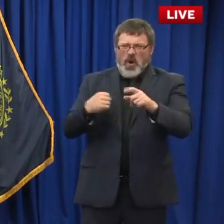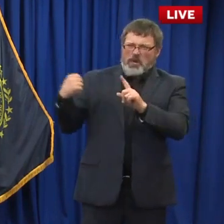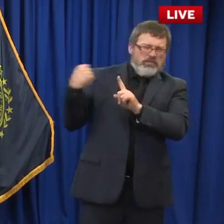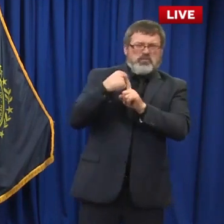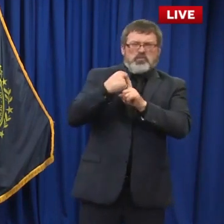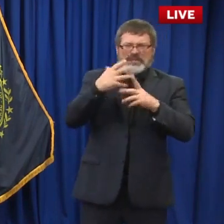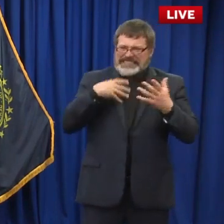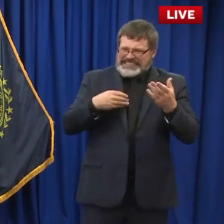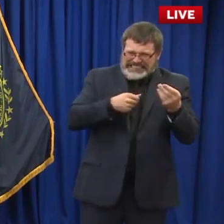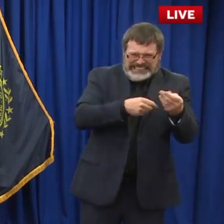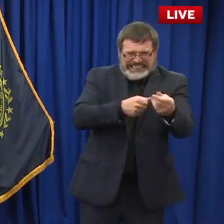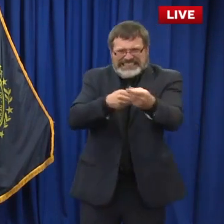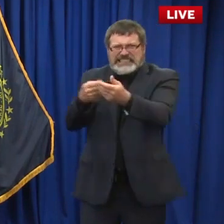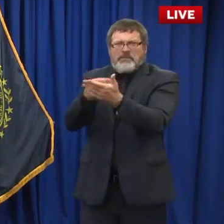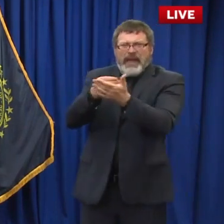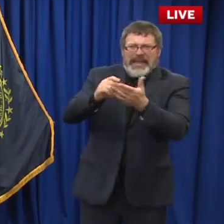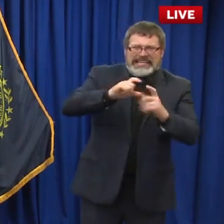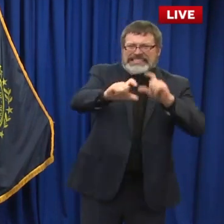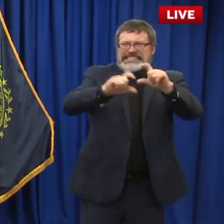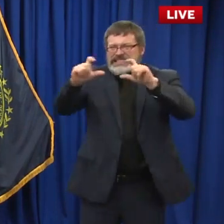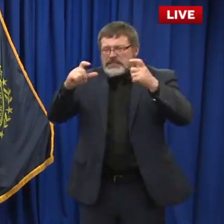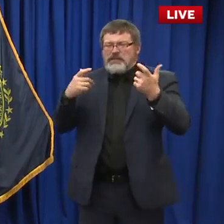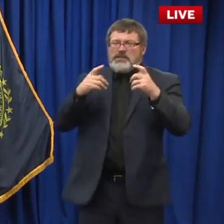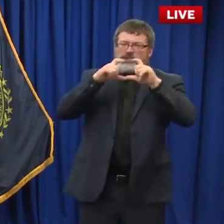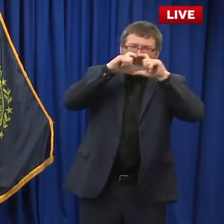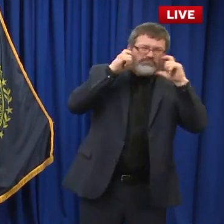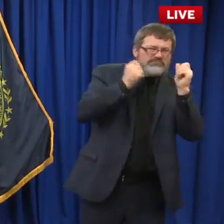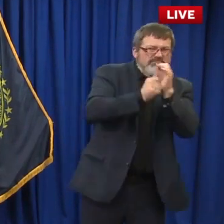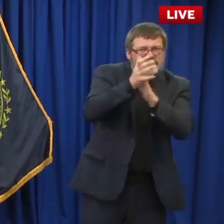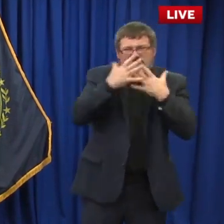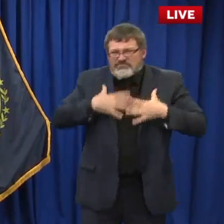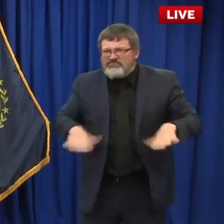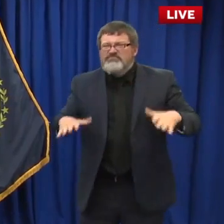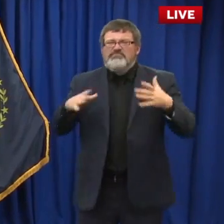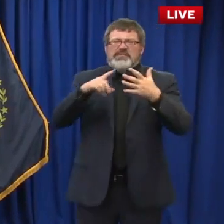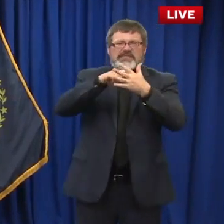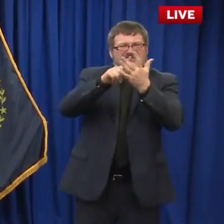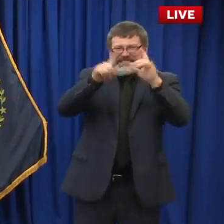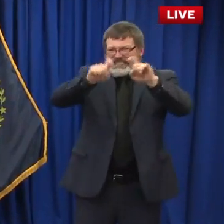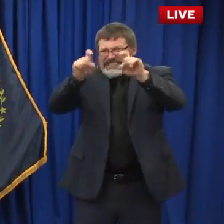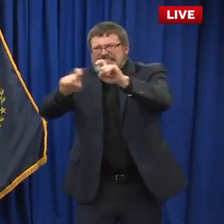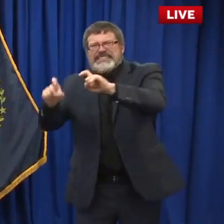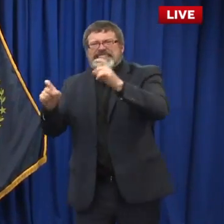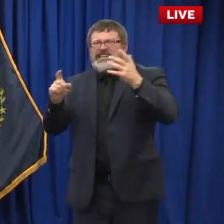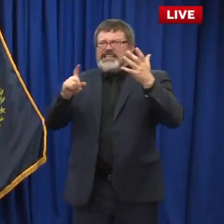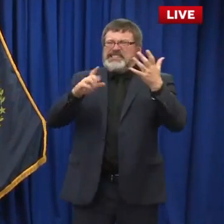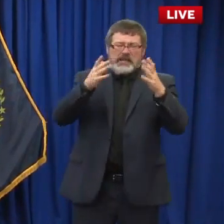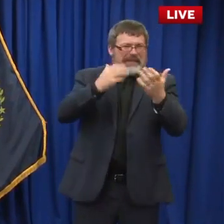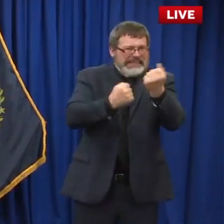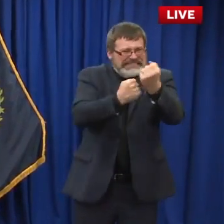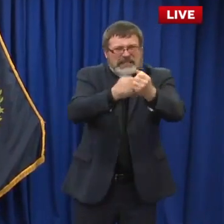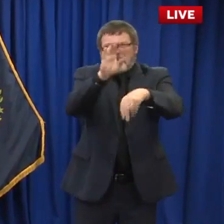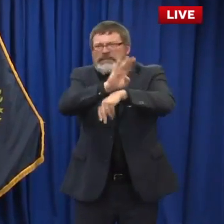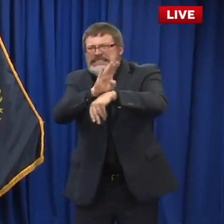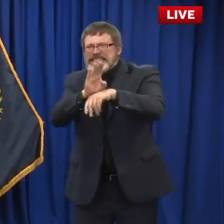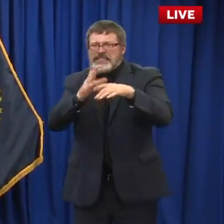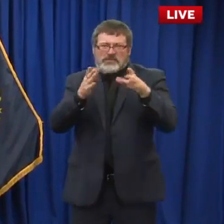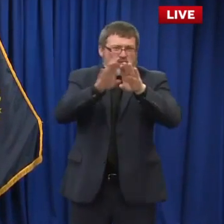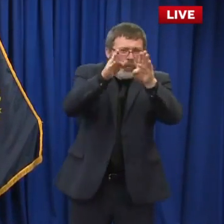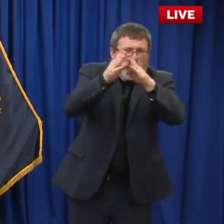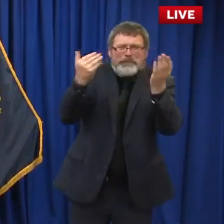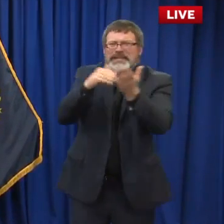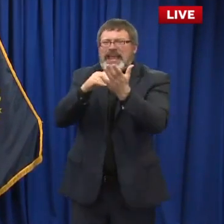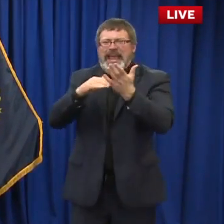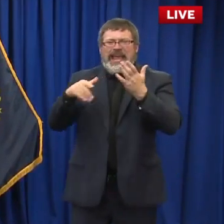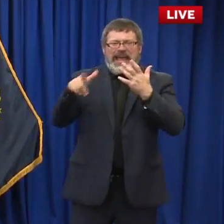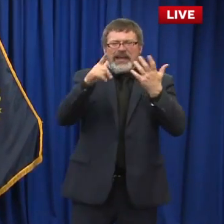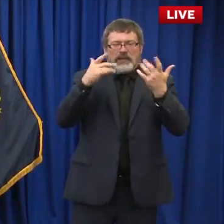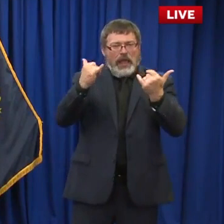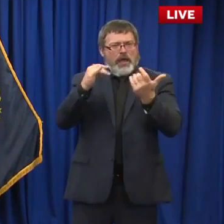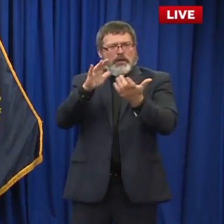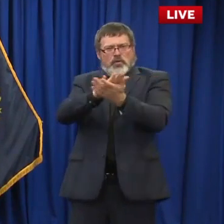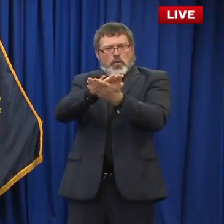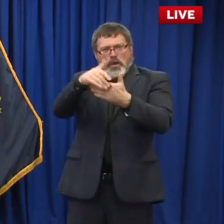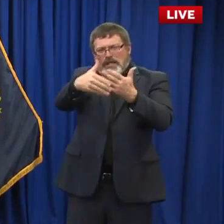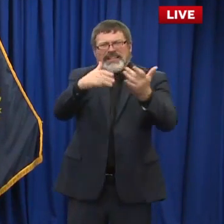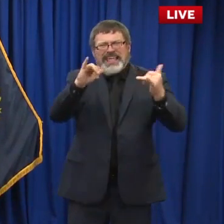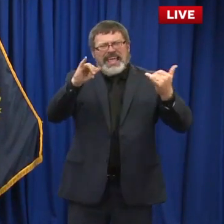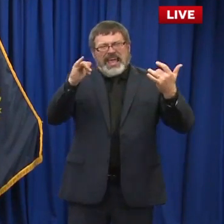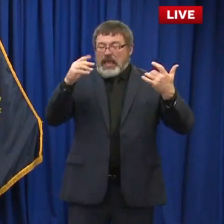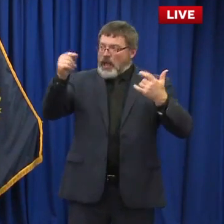STATES ESPECIALLY WERE HIT VERY HARD EARLY ON, WE SPENT THAT MONEY EXACTLY AS WE SHOULD HAVE, ON PPE, TESTING CAPACITY, ON ALL THESE DIFFERENT OPPORTUNITIES, ECONOMIC RELIEF, EXACTLY AS